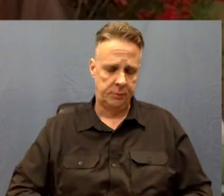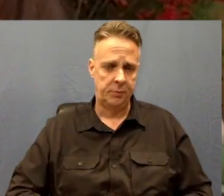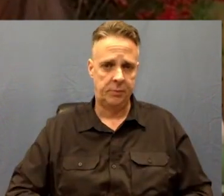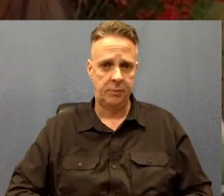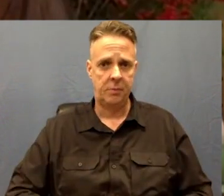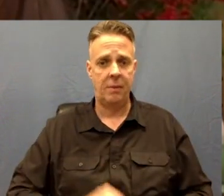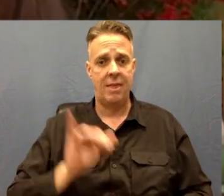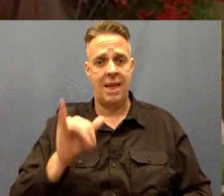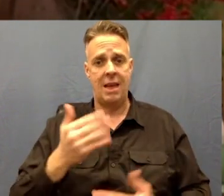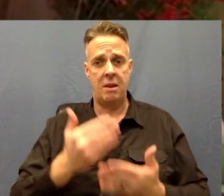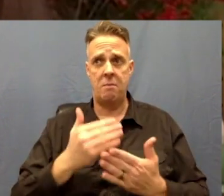THIS FUNDING IN ADDITION TO THE GENEROUS INDIVIDUAL DONATIONS